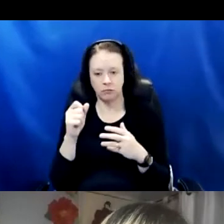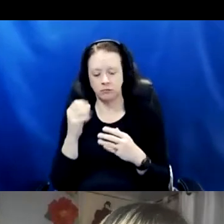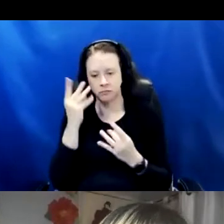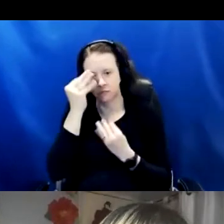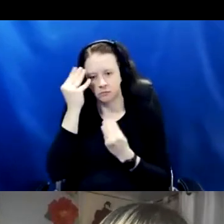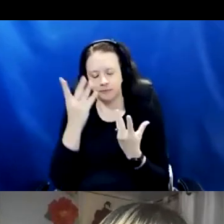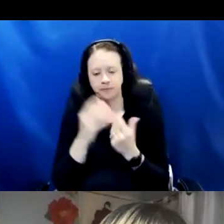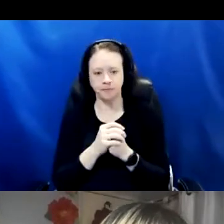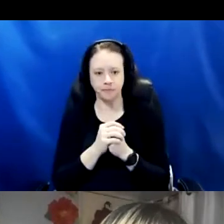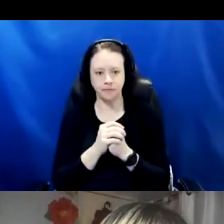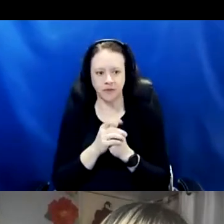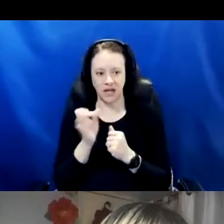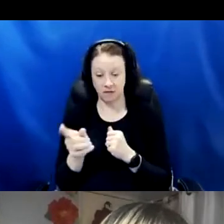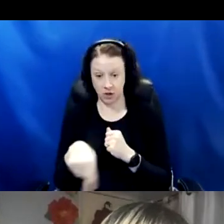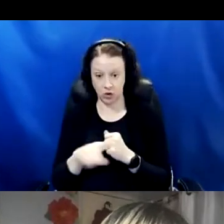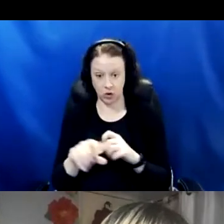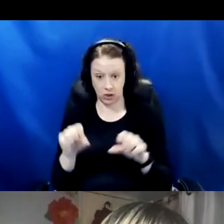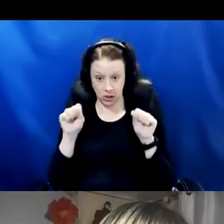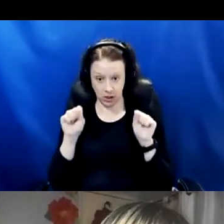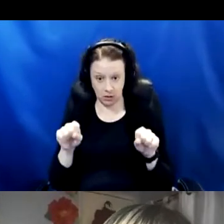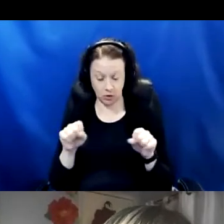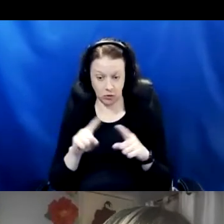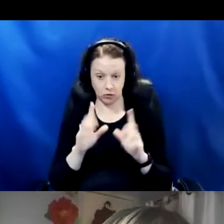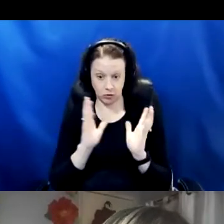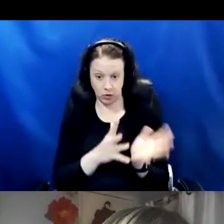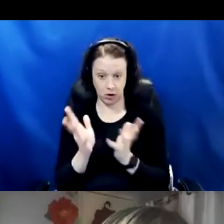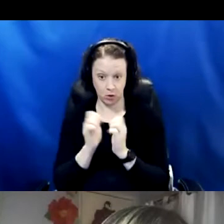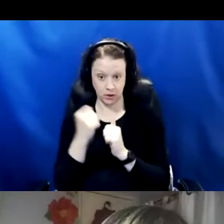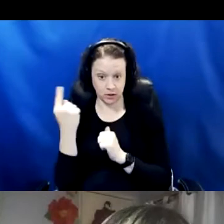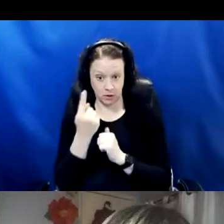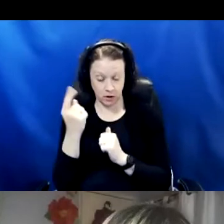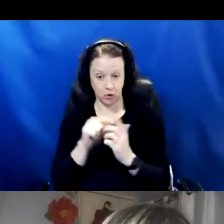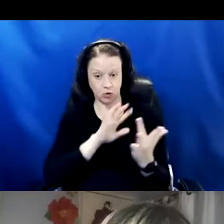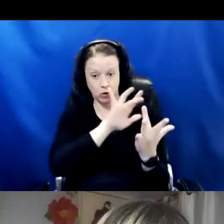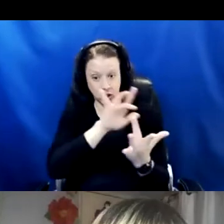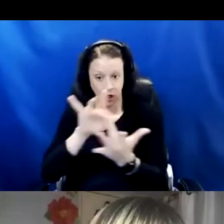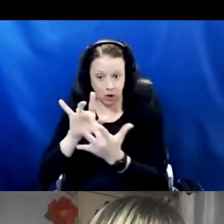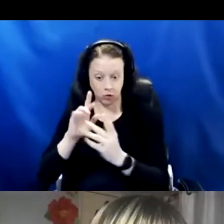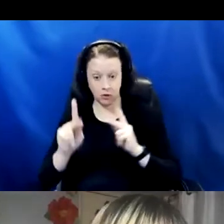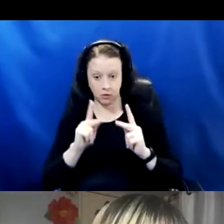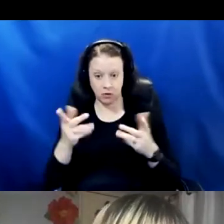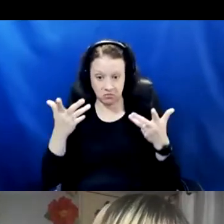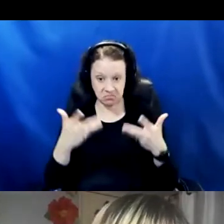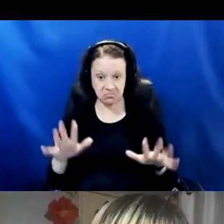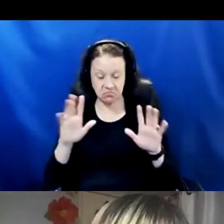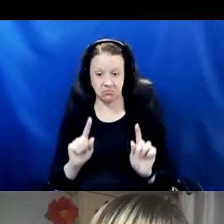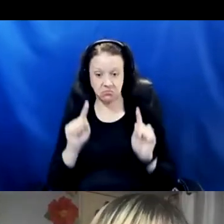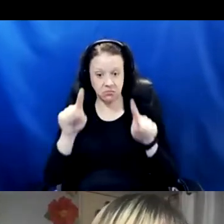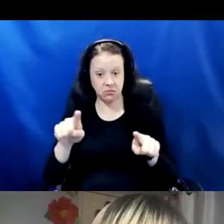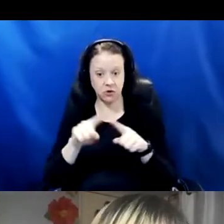if you're able to talk to someone or reach out to folks that have maybe been to the vaccine site you're interested